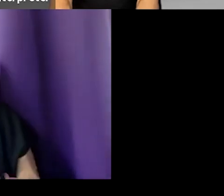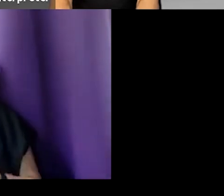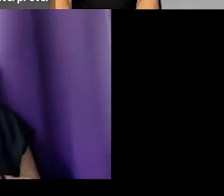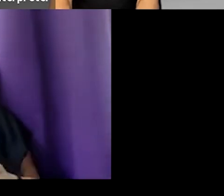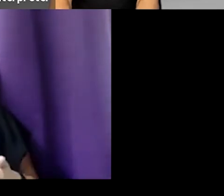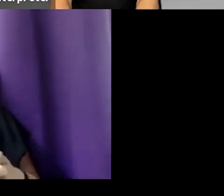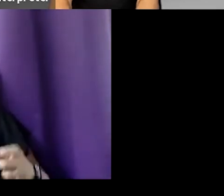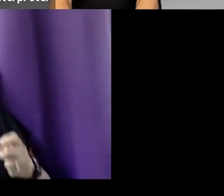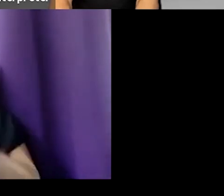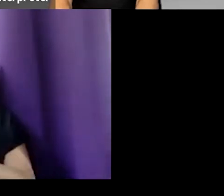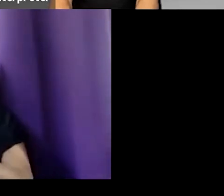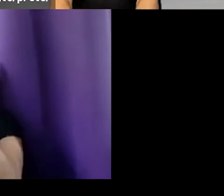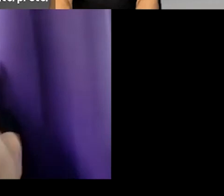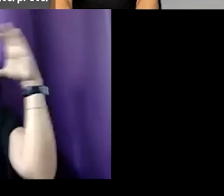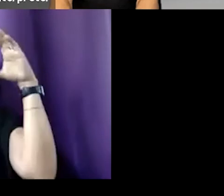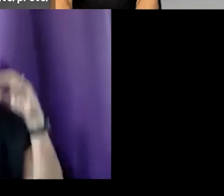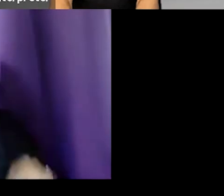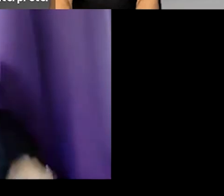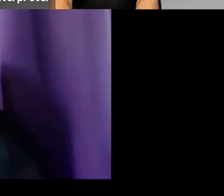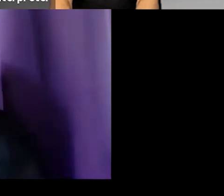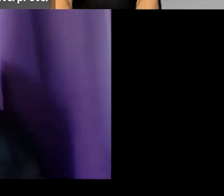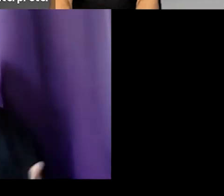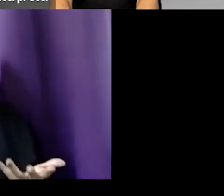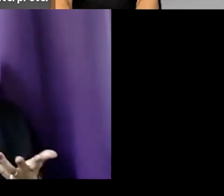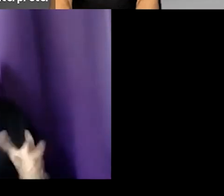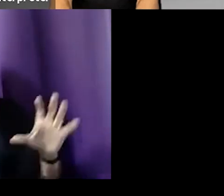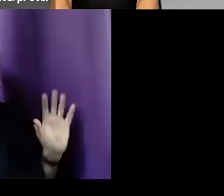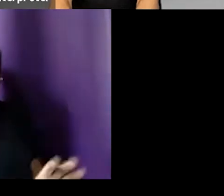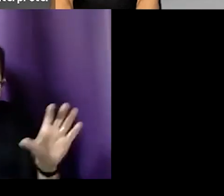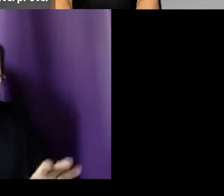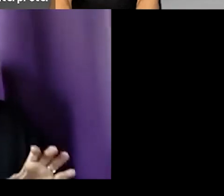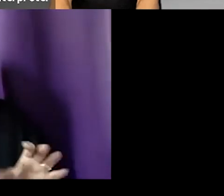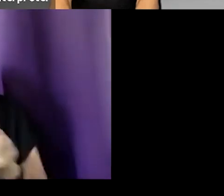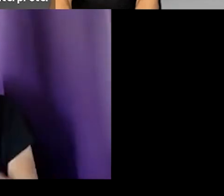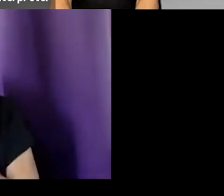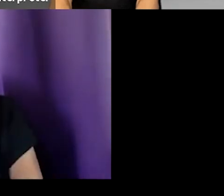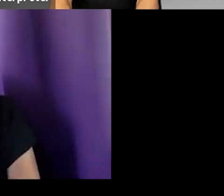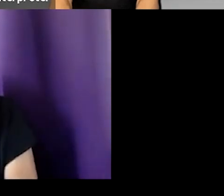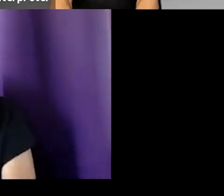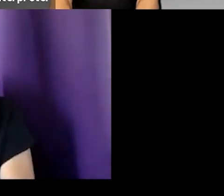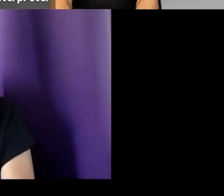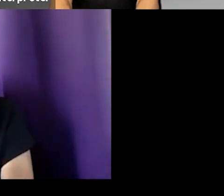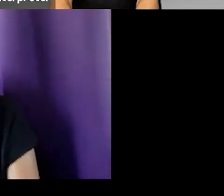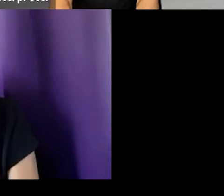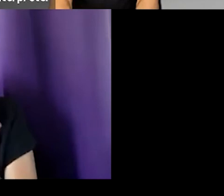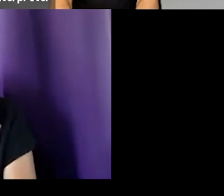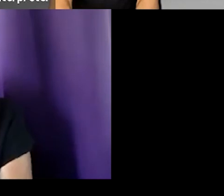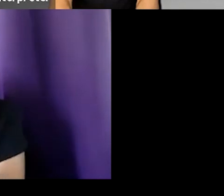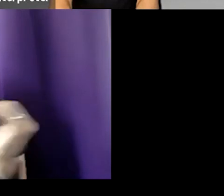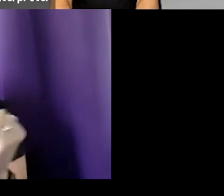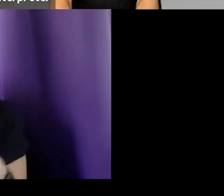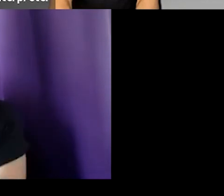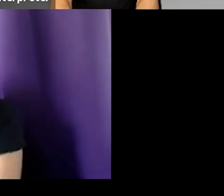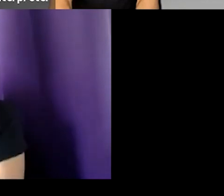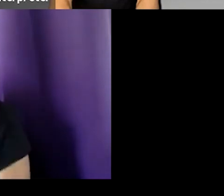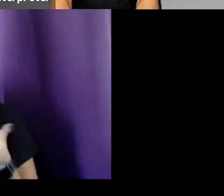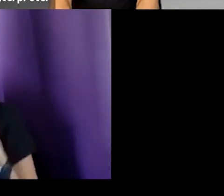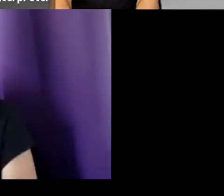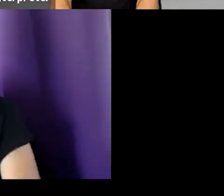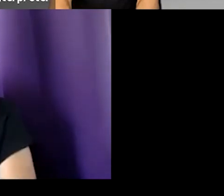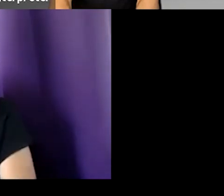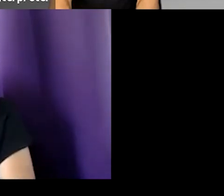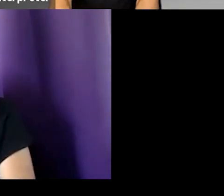our universities actively organizing, on behalf of workers as a way of getting health care. My dream would be that we would see it as a fundamental right.